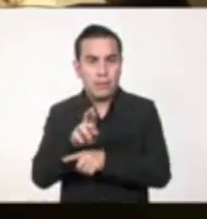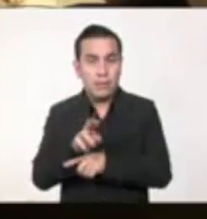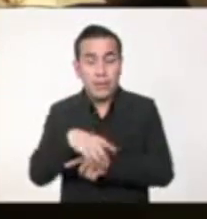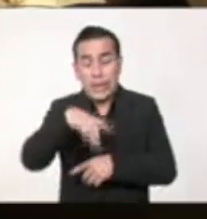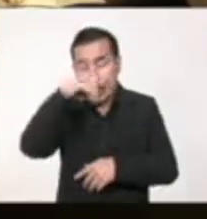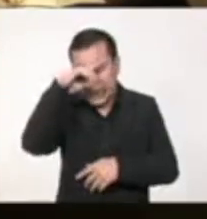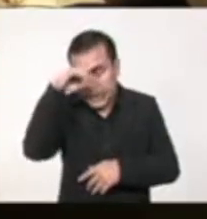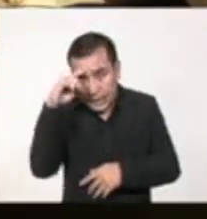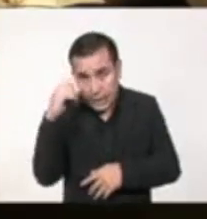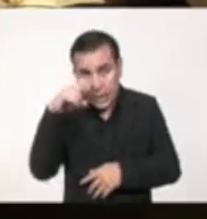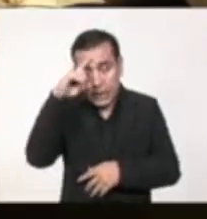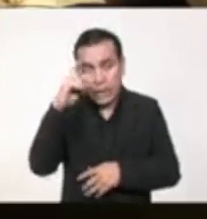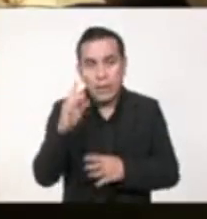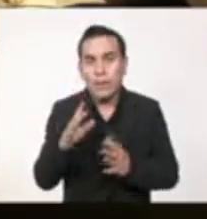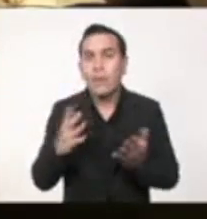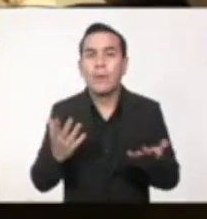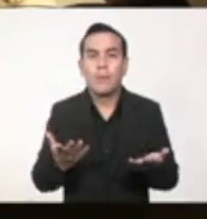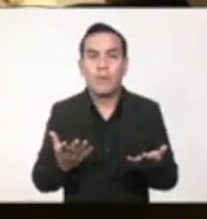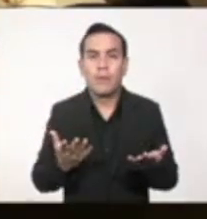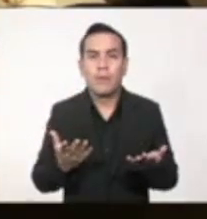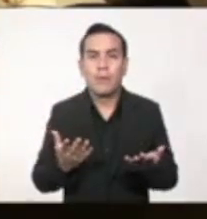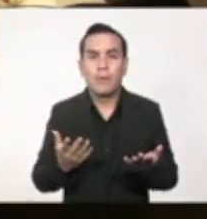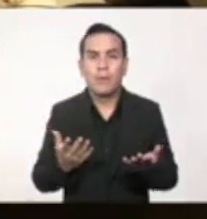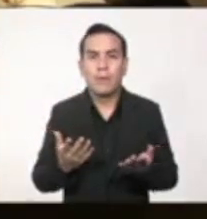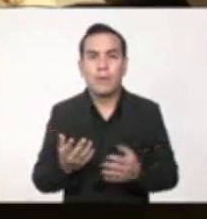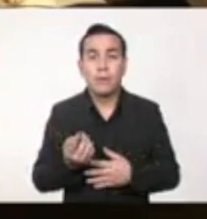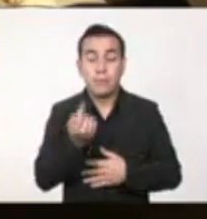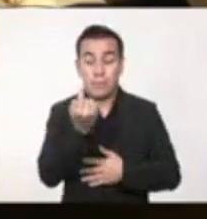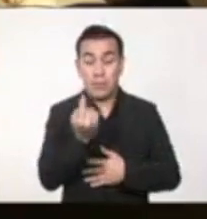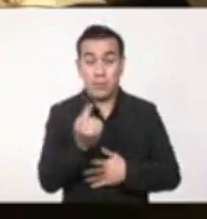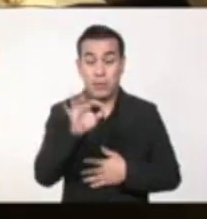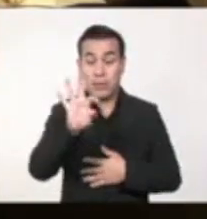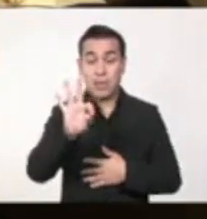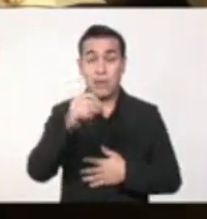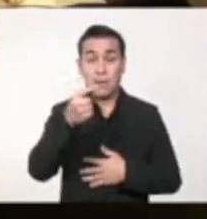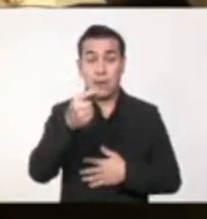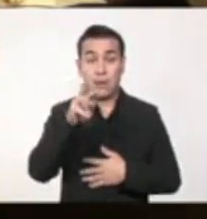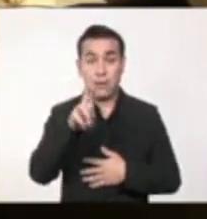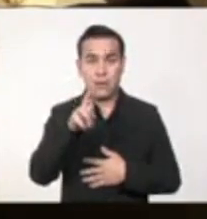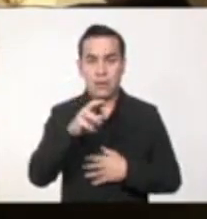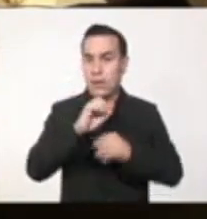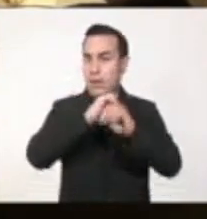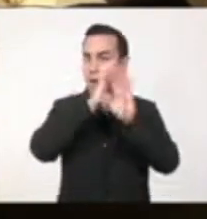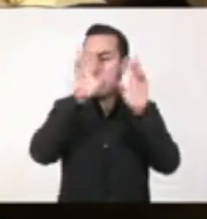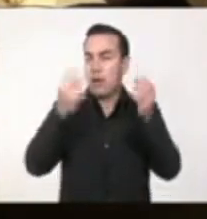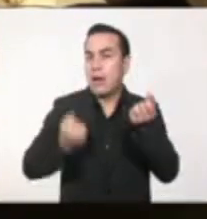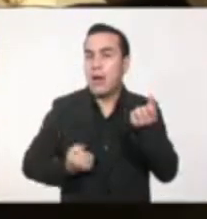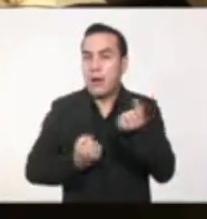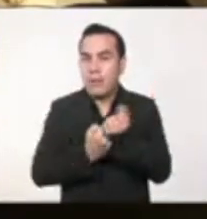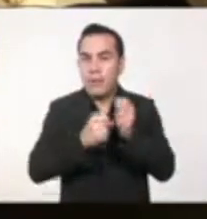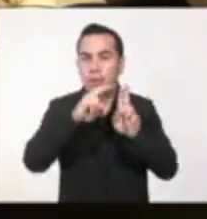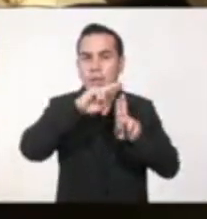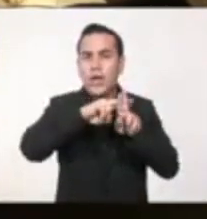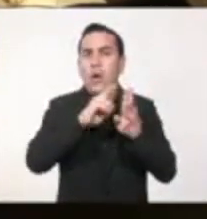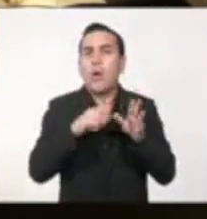with a prosecutor totally from Arena, and they told me,